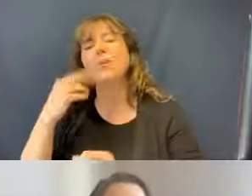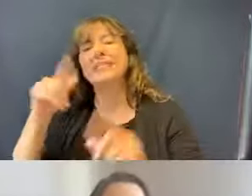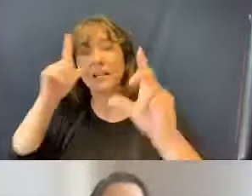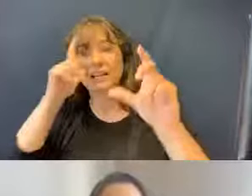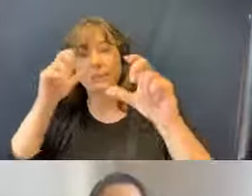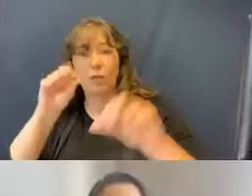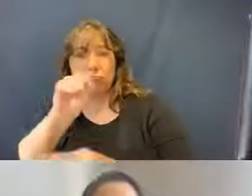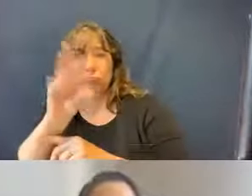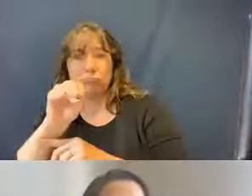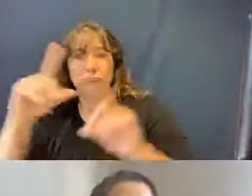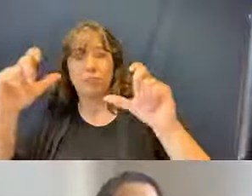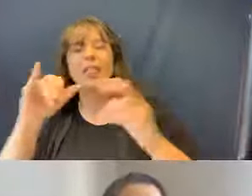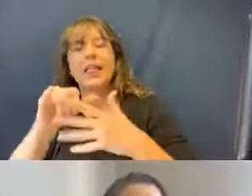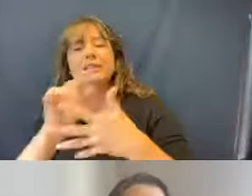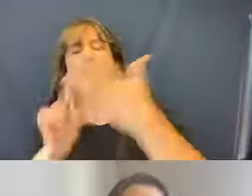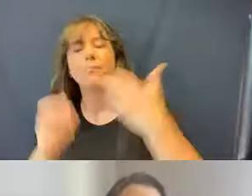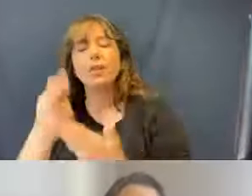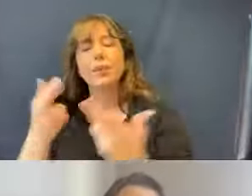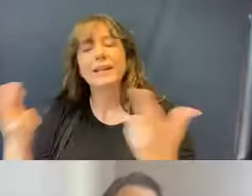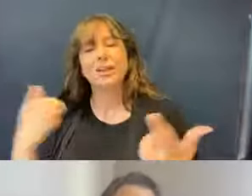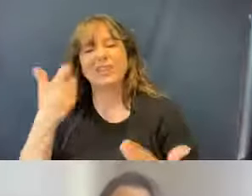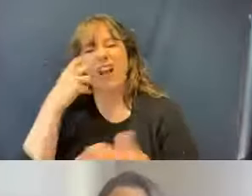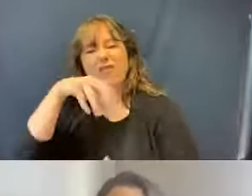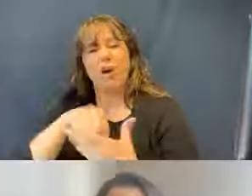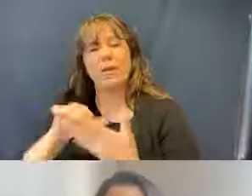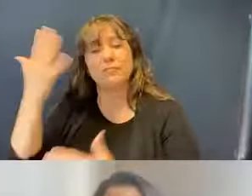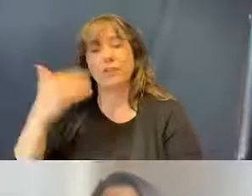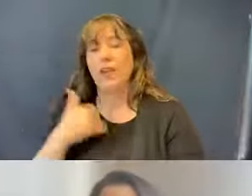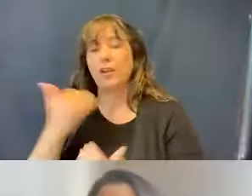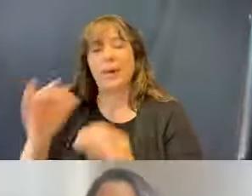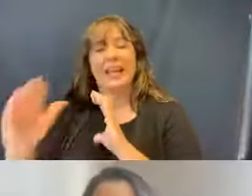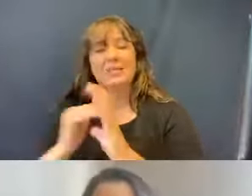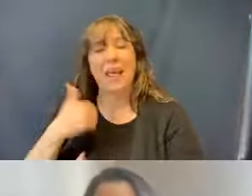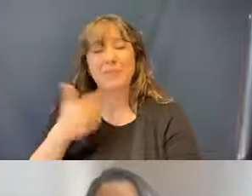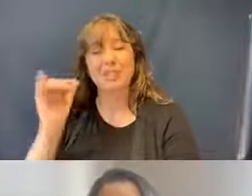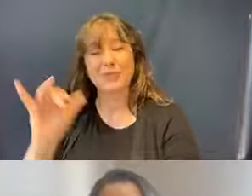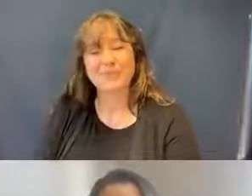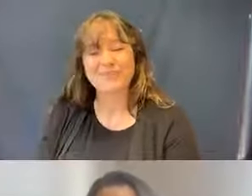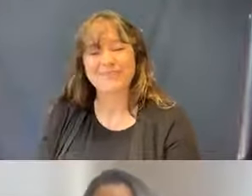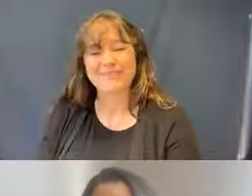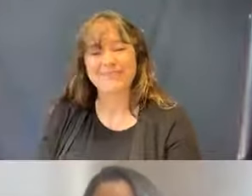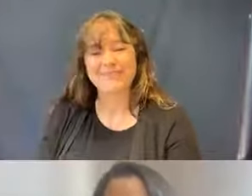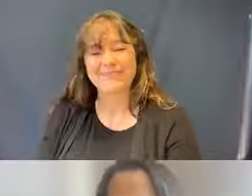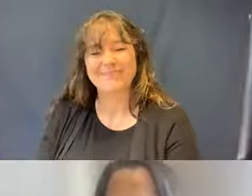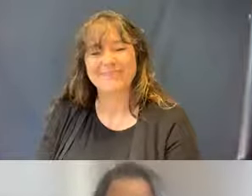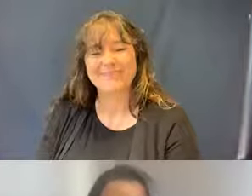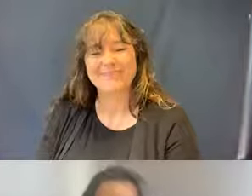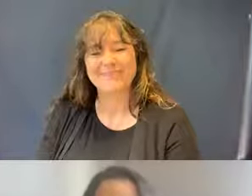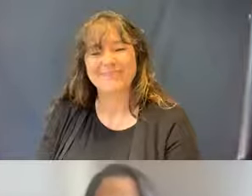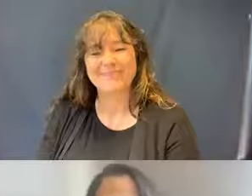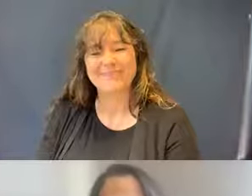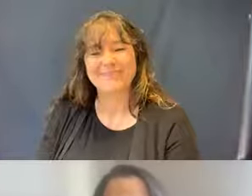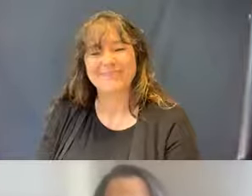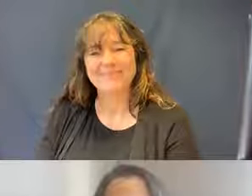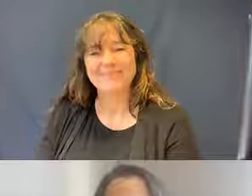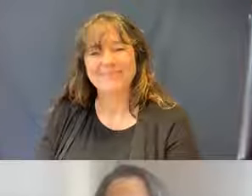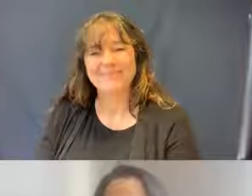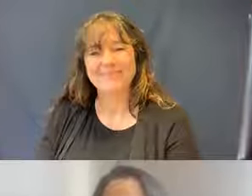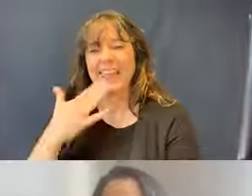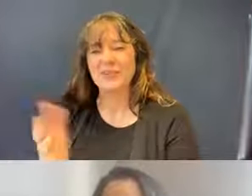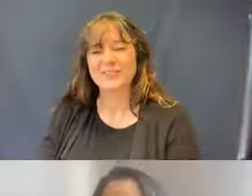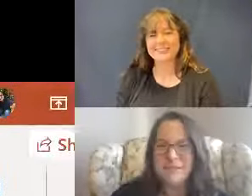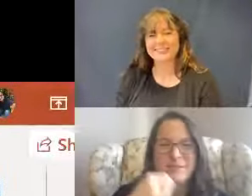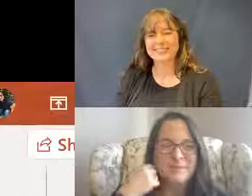real fast, these are some of the resources. And you can feel free to email me. Thank you.